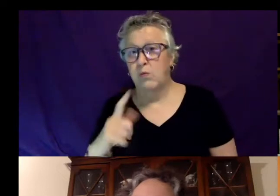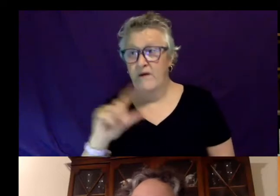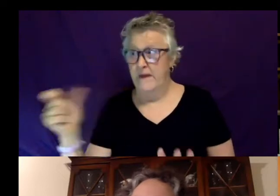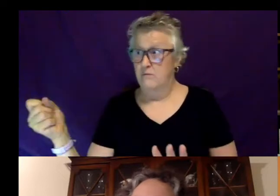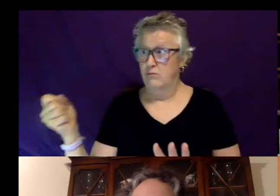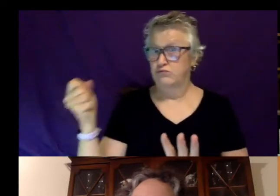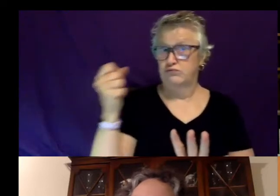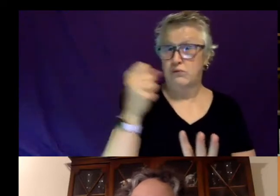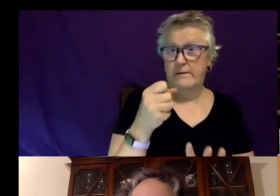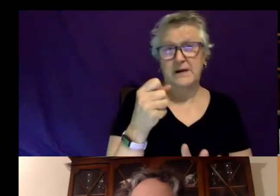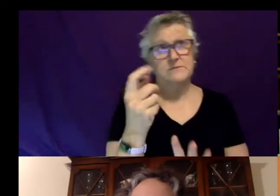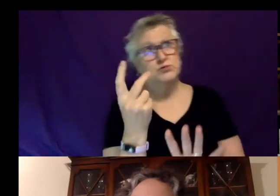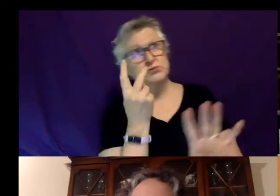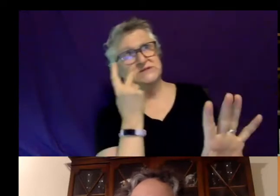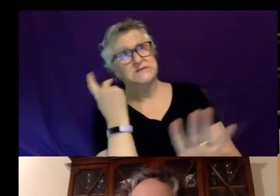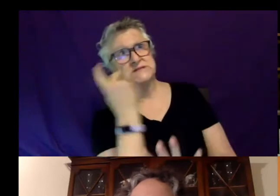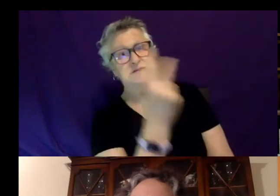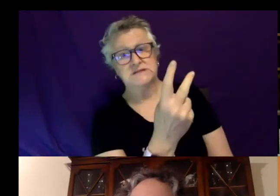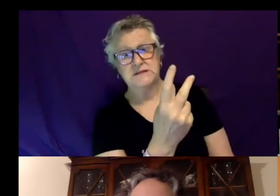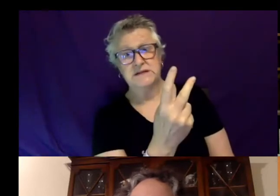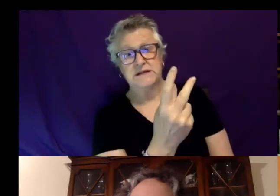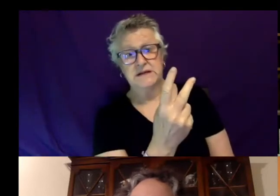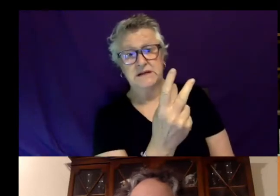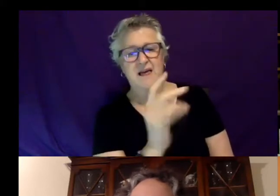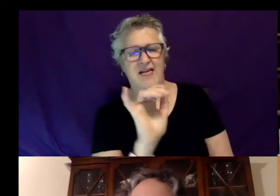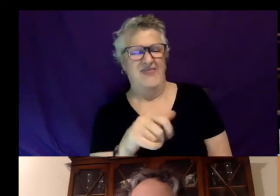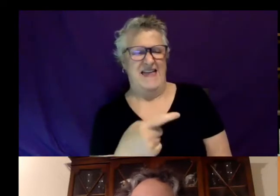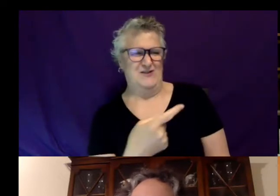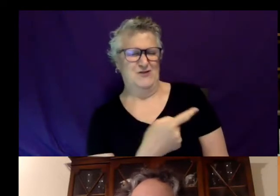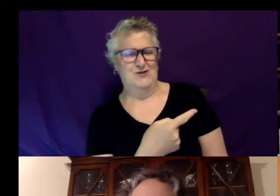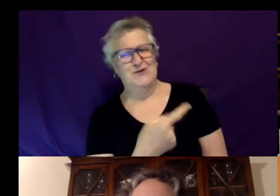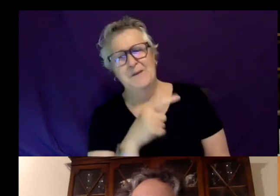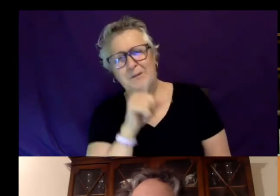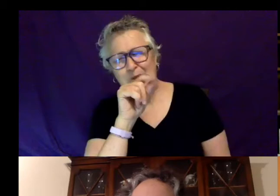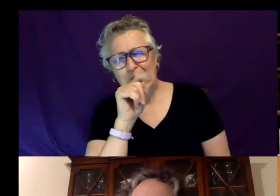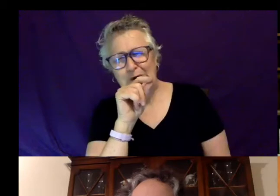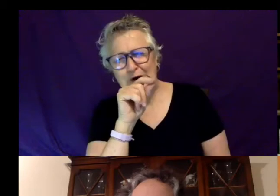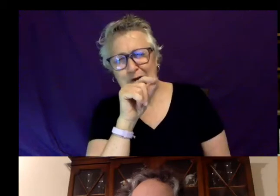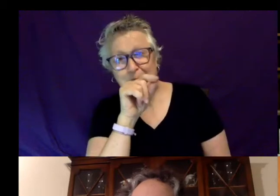[parrot chirps] that's her over there-- um, it was just fascinating.